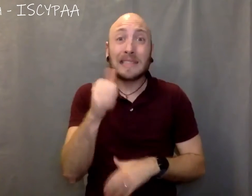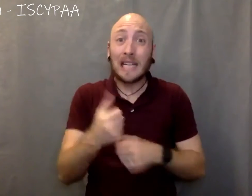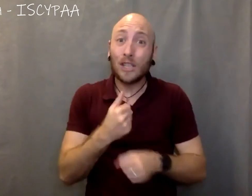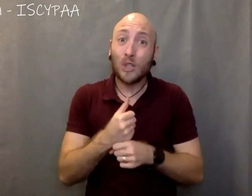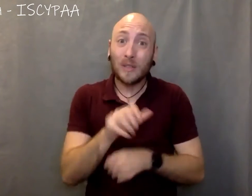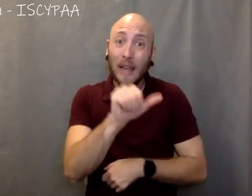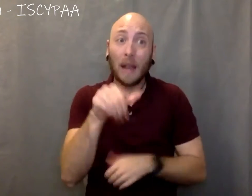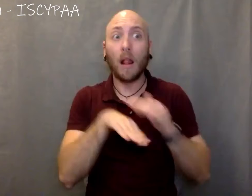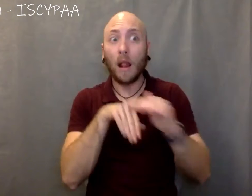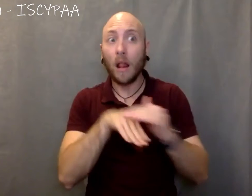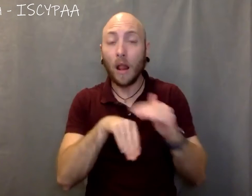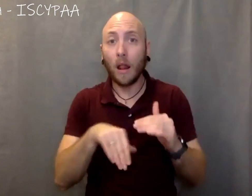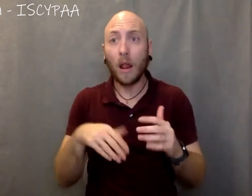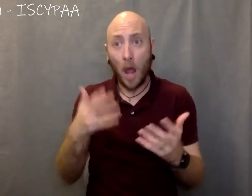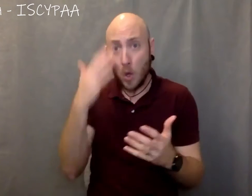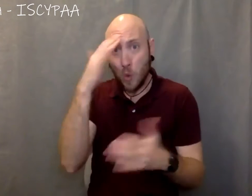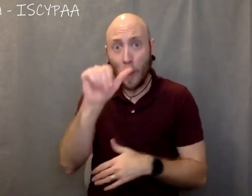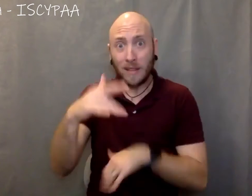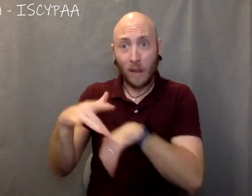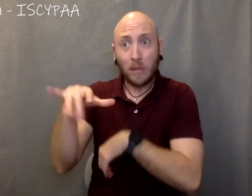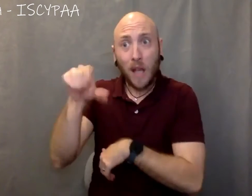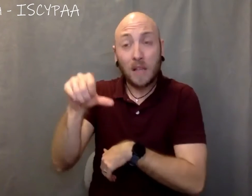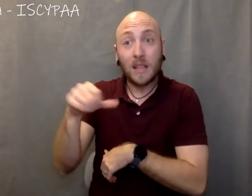but like that was the last place I wanted to go to make my life better. You know,